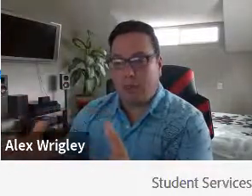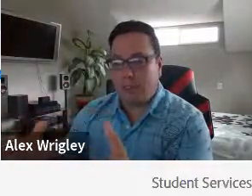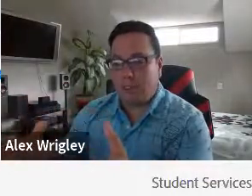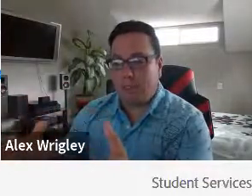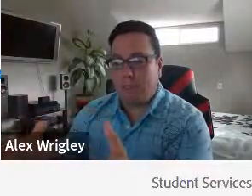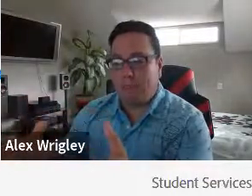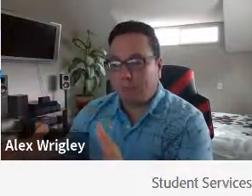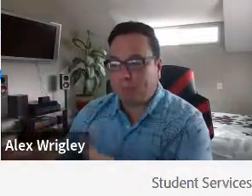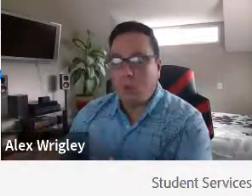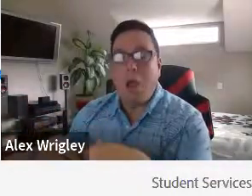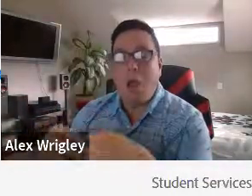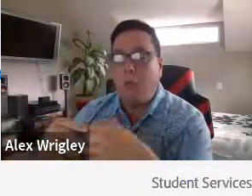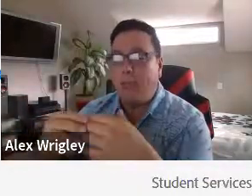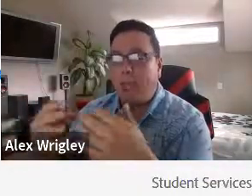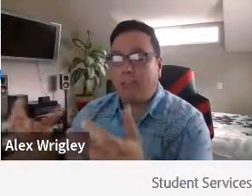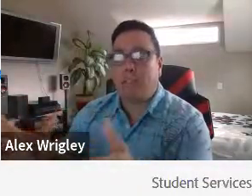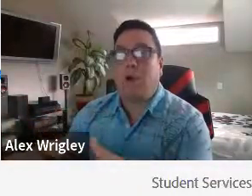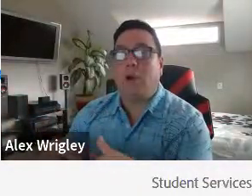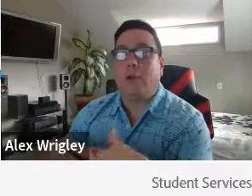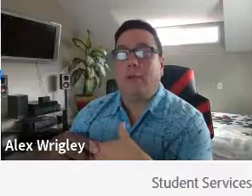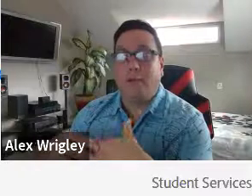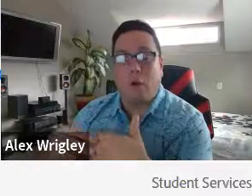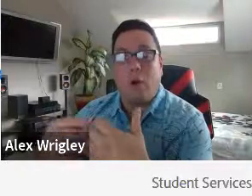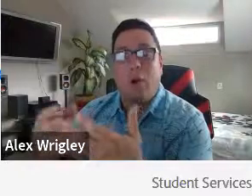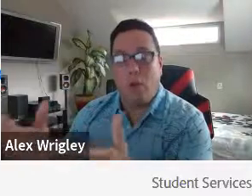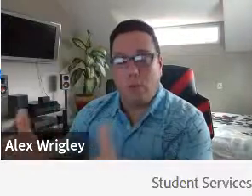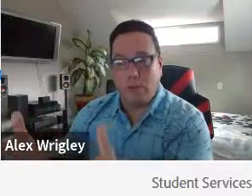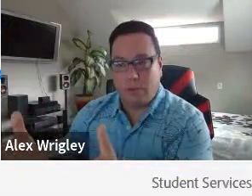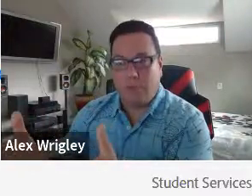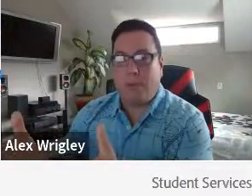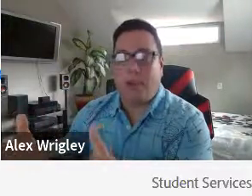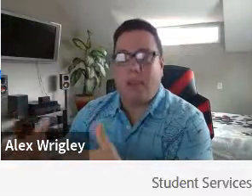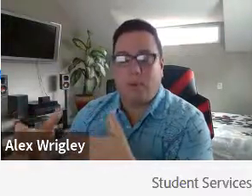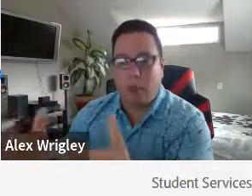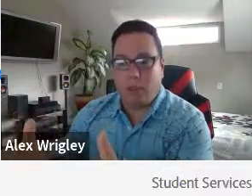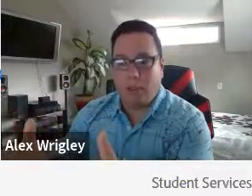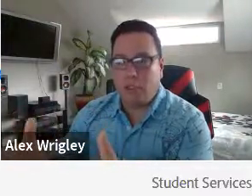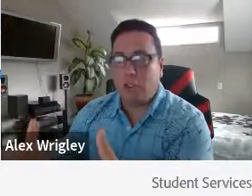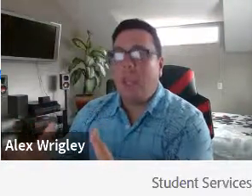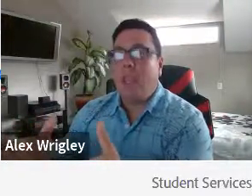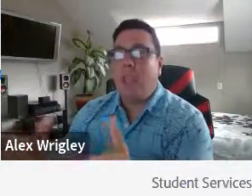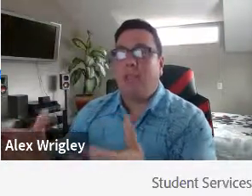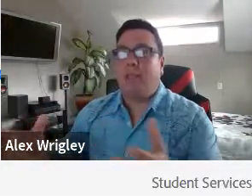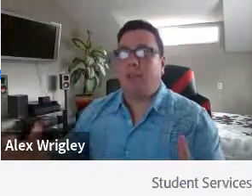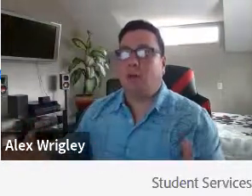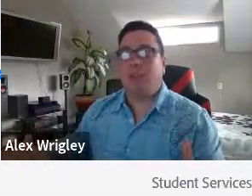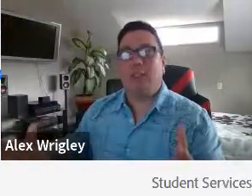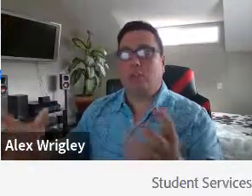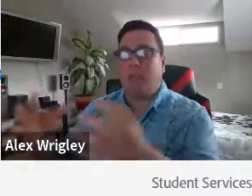organization. All the assets are therefore owned by your college and it's all centrally